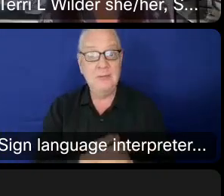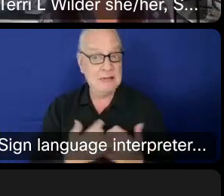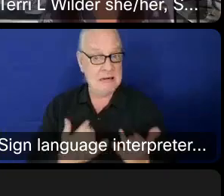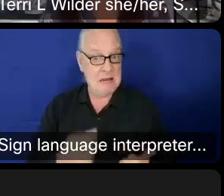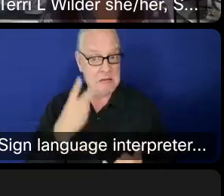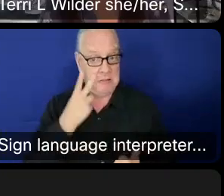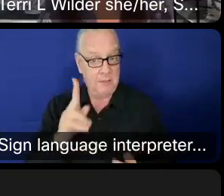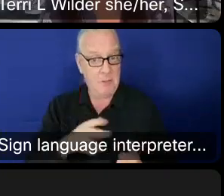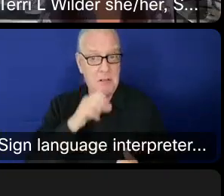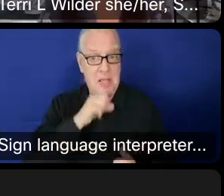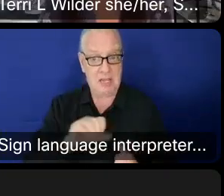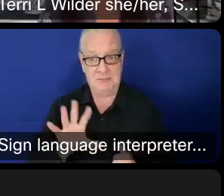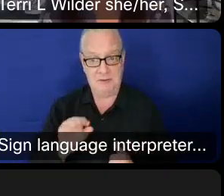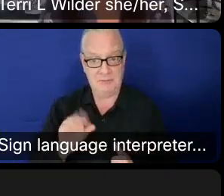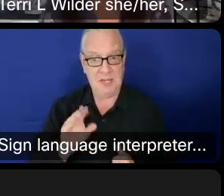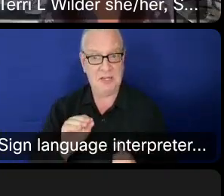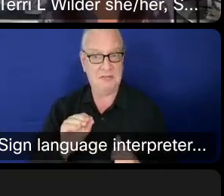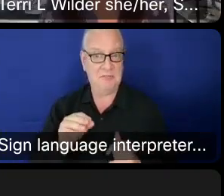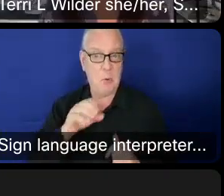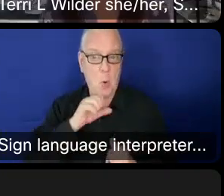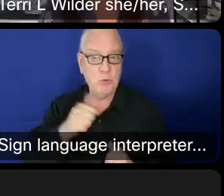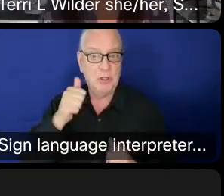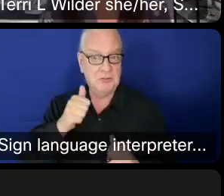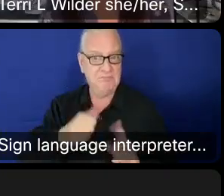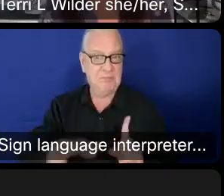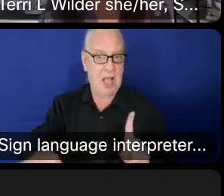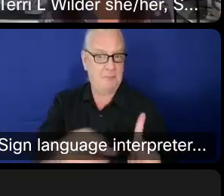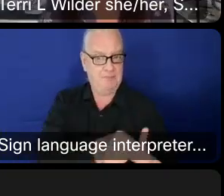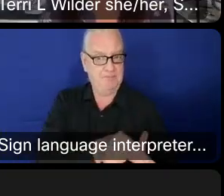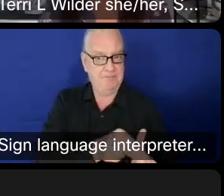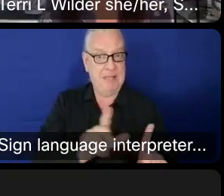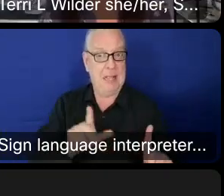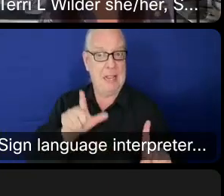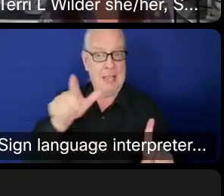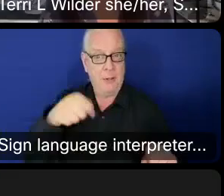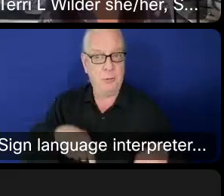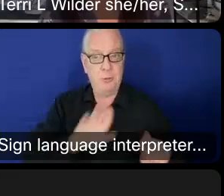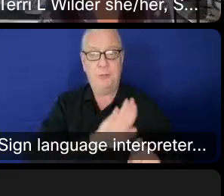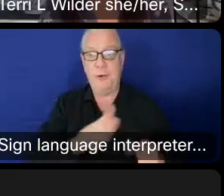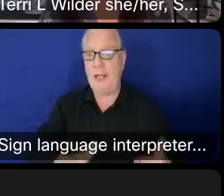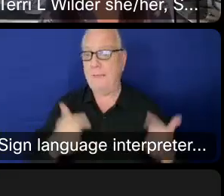older acquiring HIV later in life. And that together is why